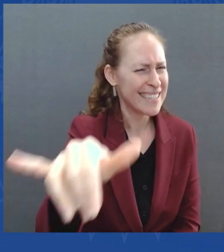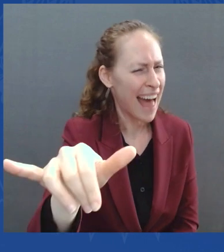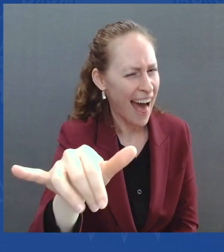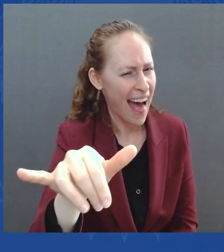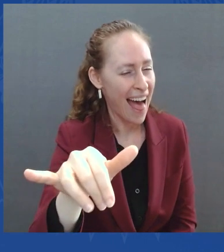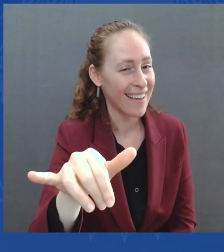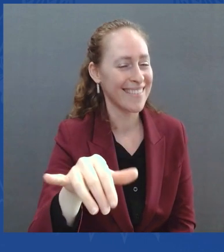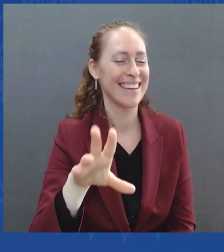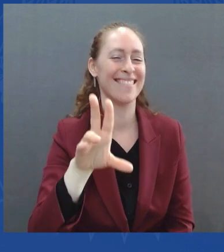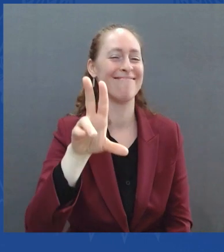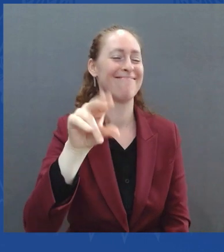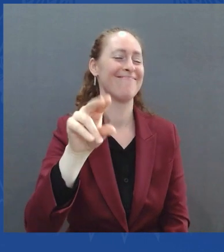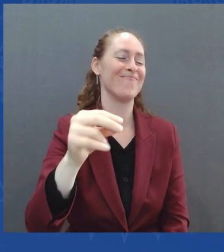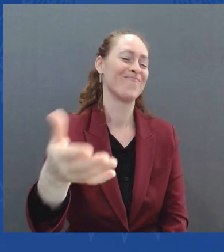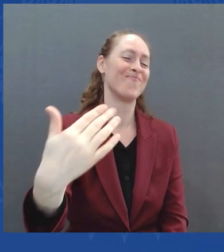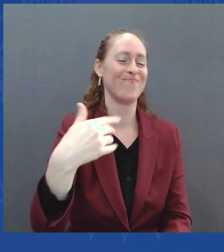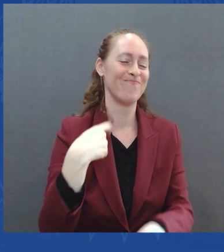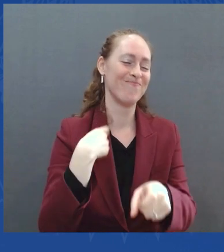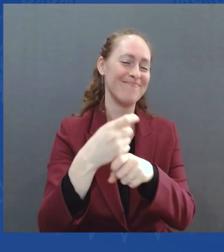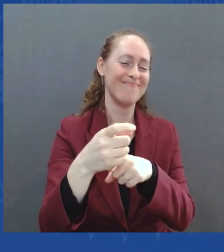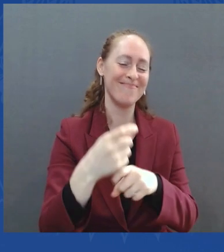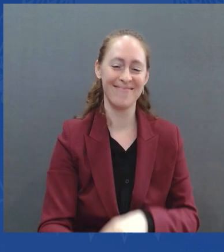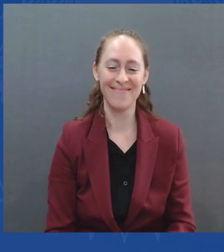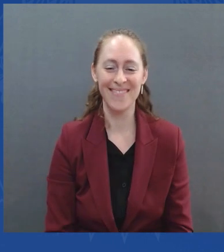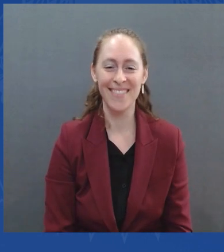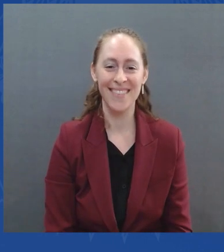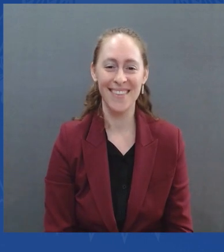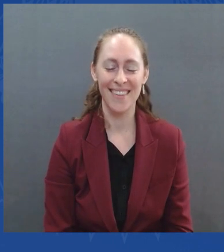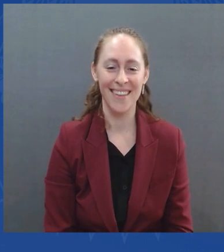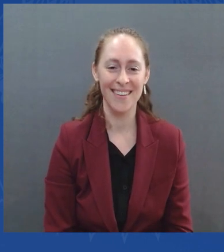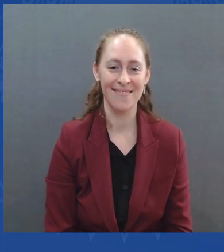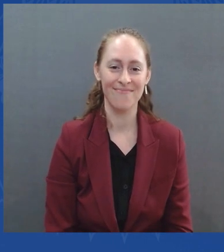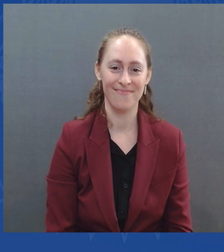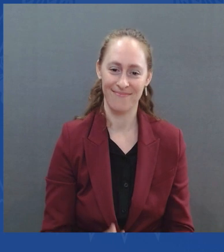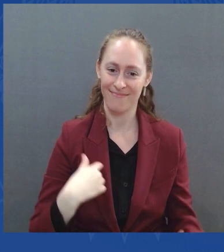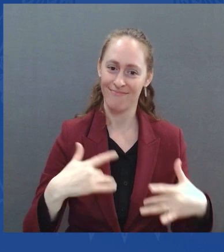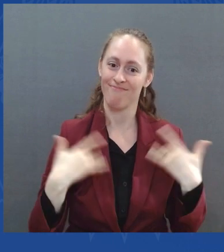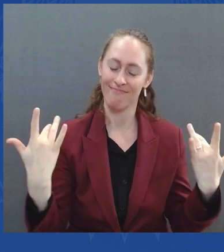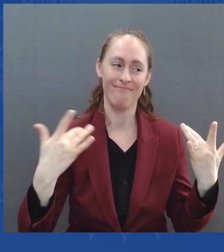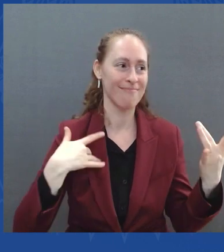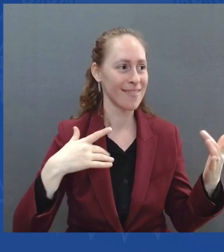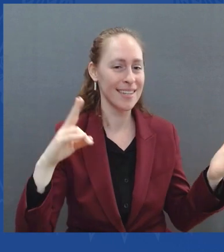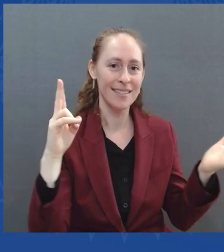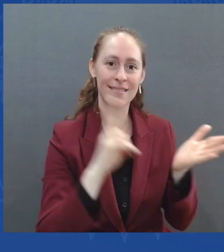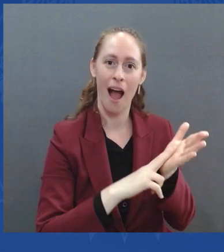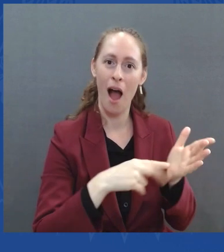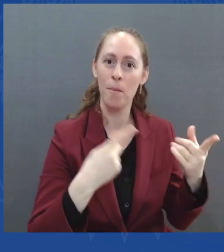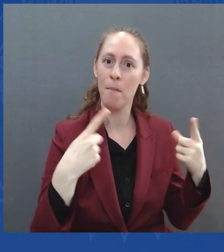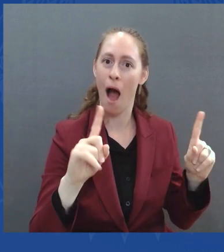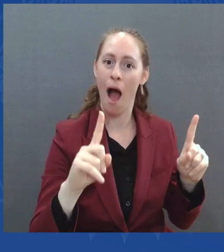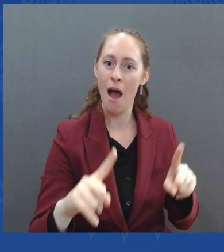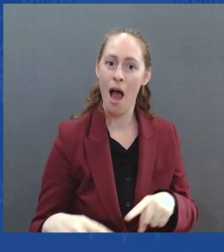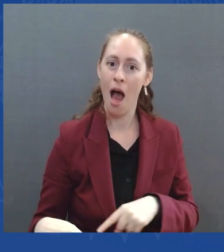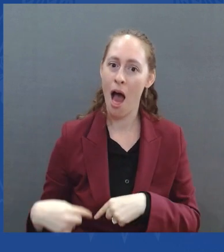And we'll get this reform bill finally signed. And, Thom, it only took what? 11 years? Senator Tillis: . The President: 12. 12. 12 years.